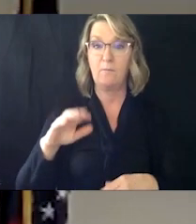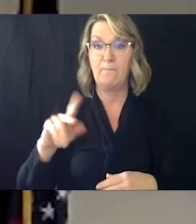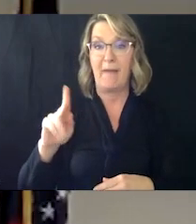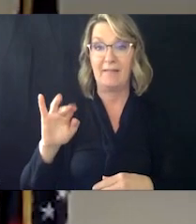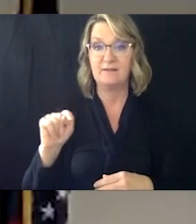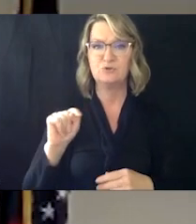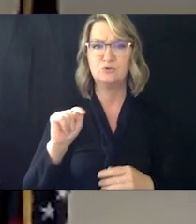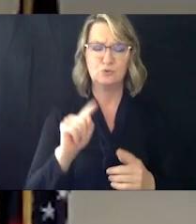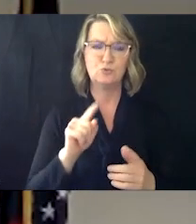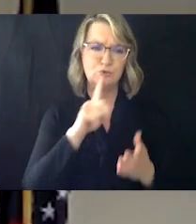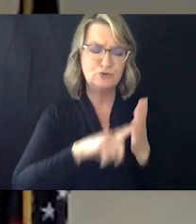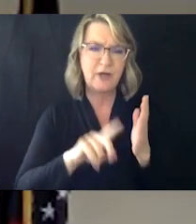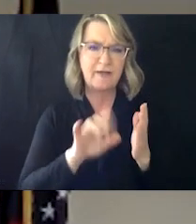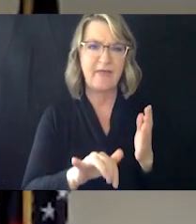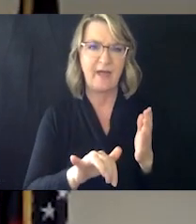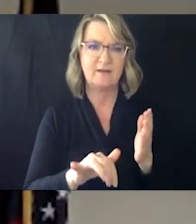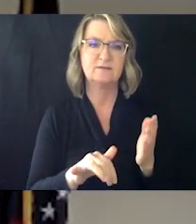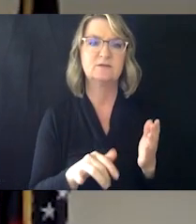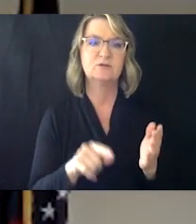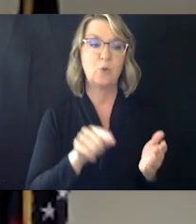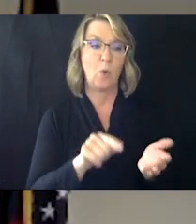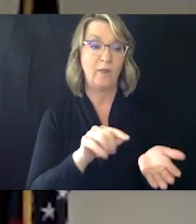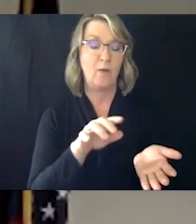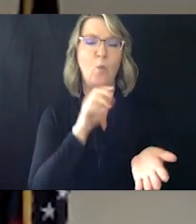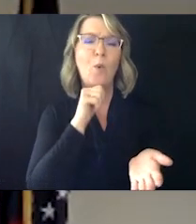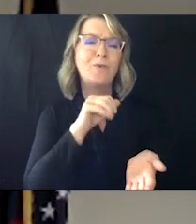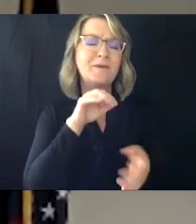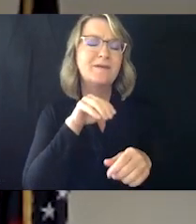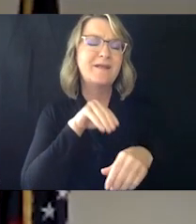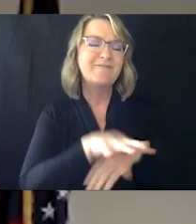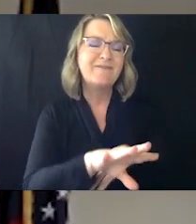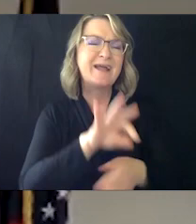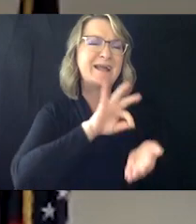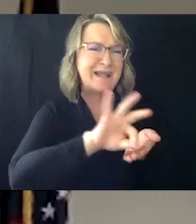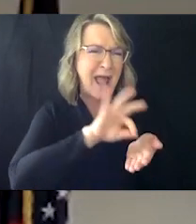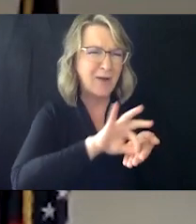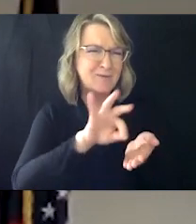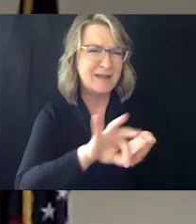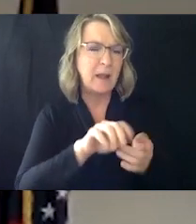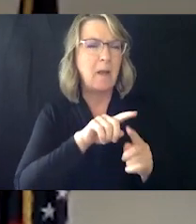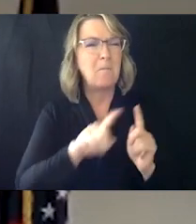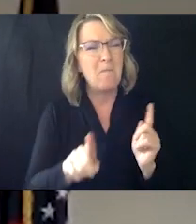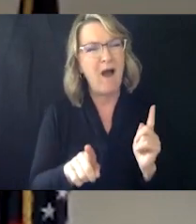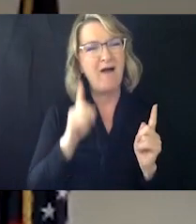the counting of the ballot themselves but it could be less than ideal for the customer or the voter